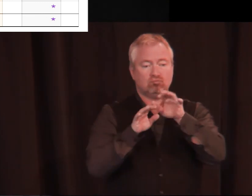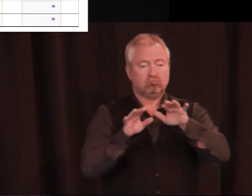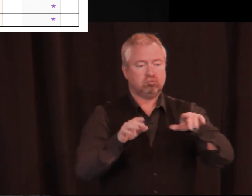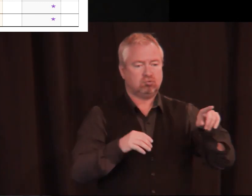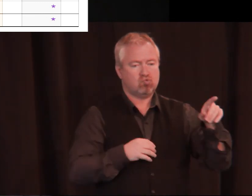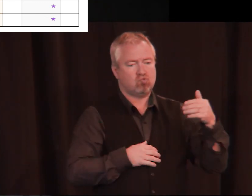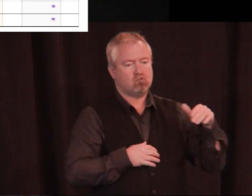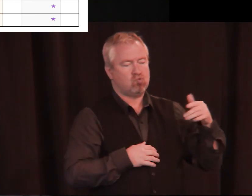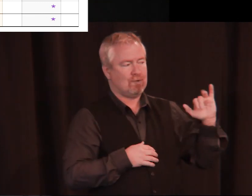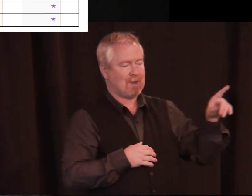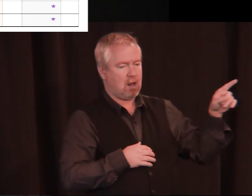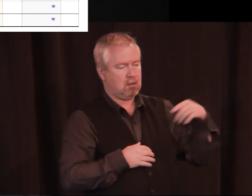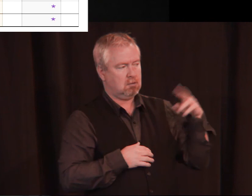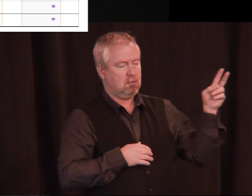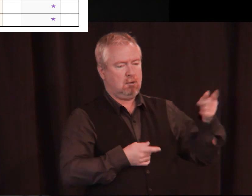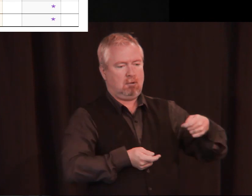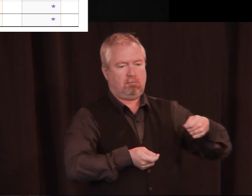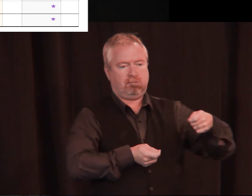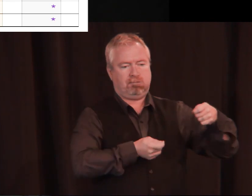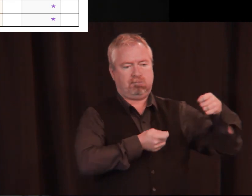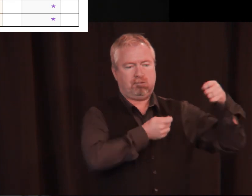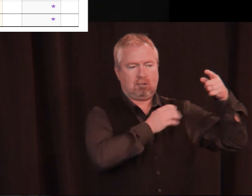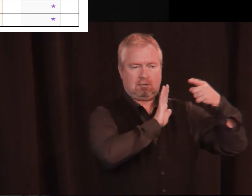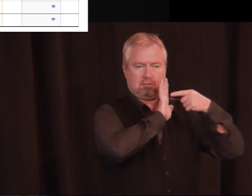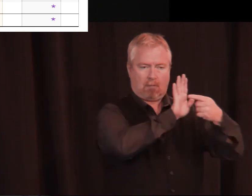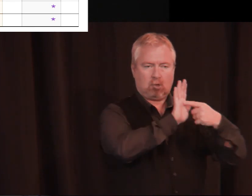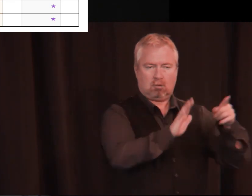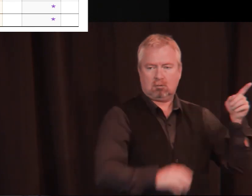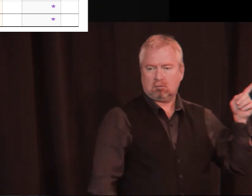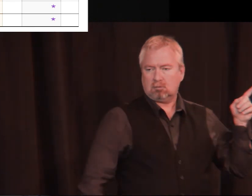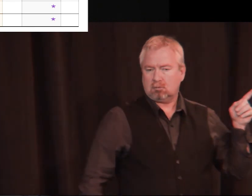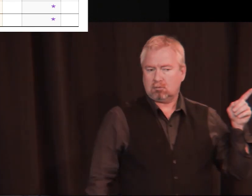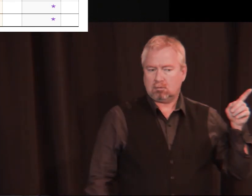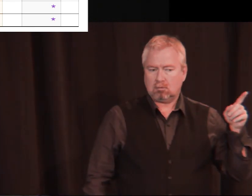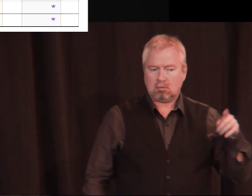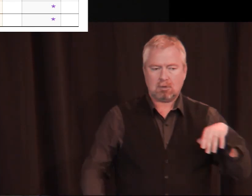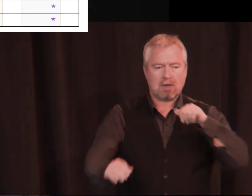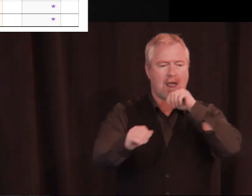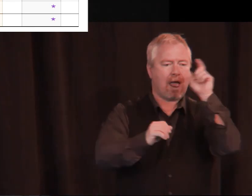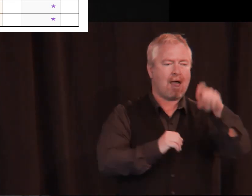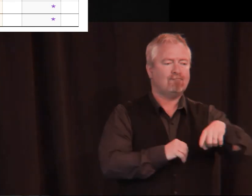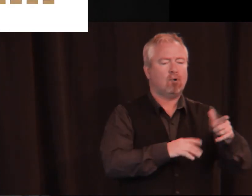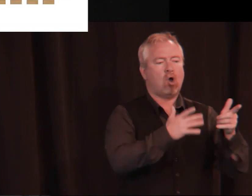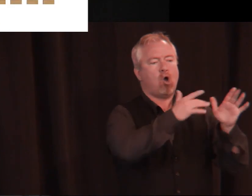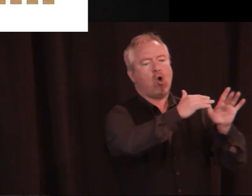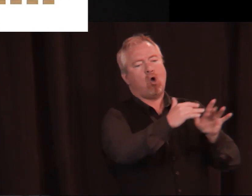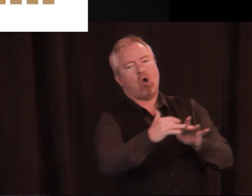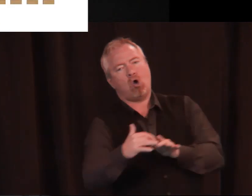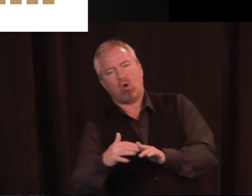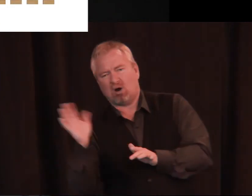for these kids and not have -- we can have high goals for them. Okay.